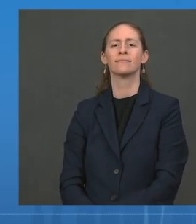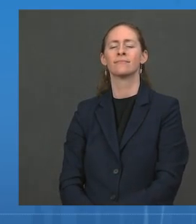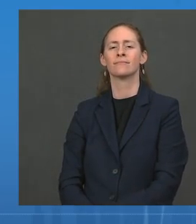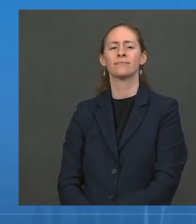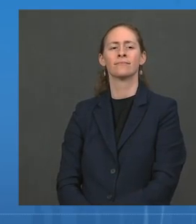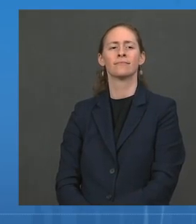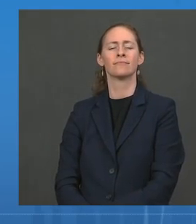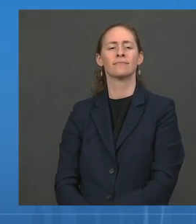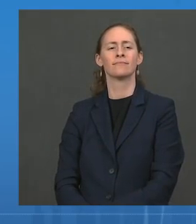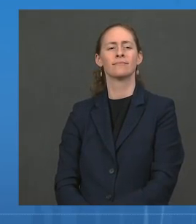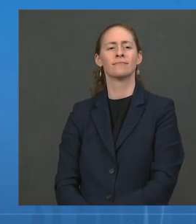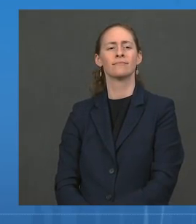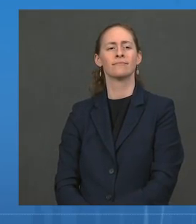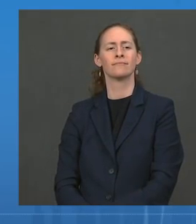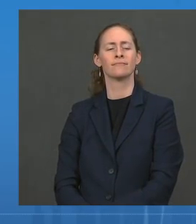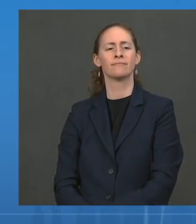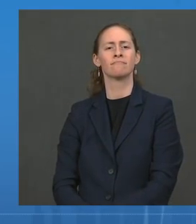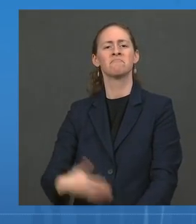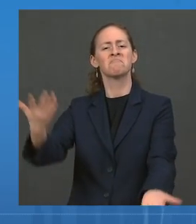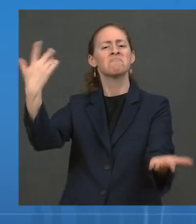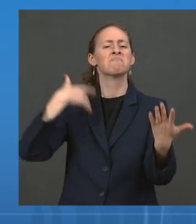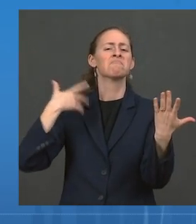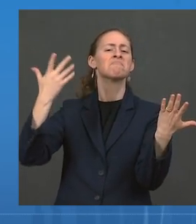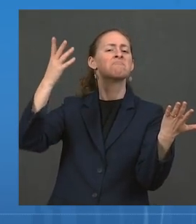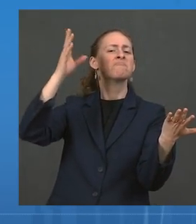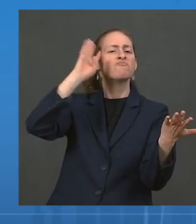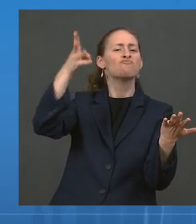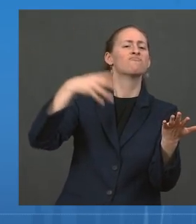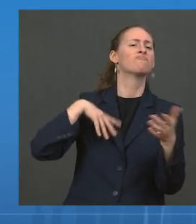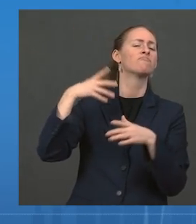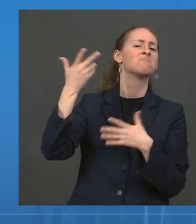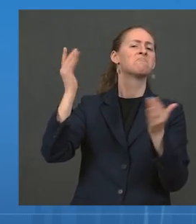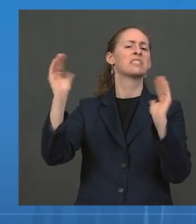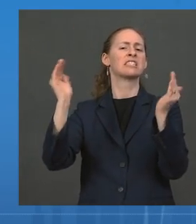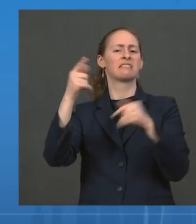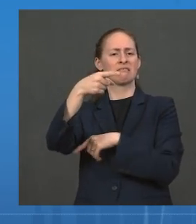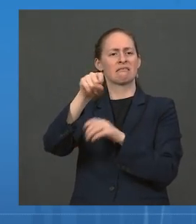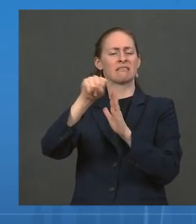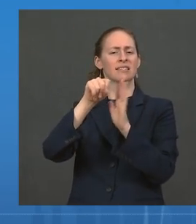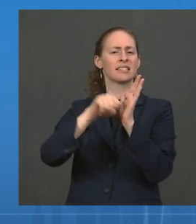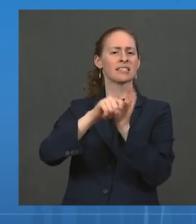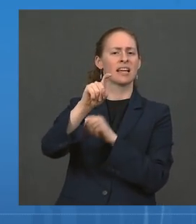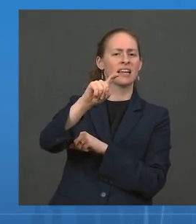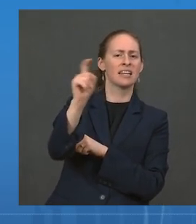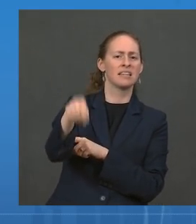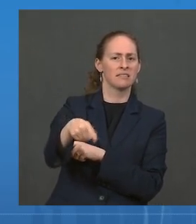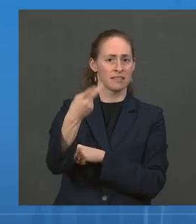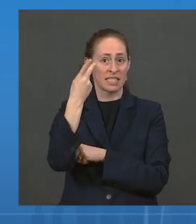Let's take Texas and look at a comparison of unvaccinated